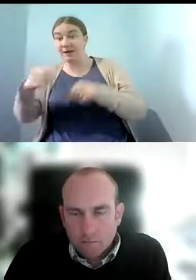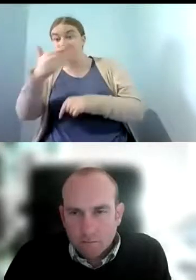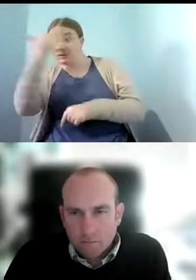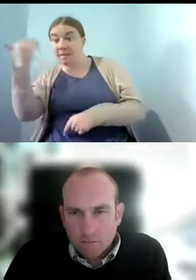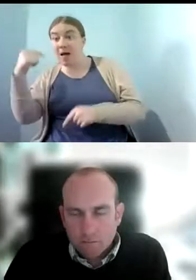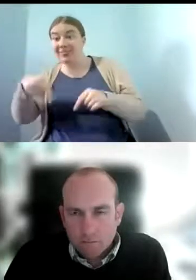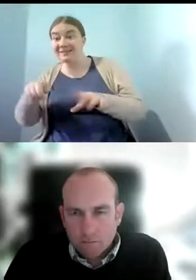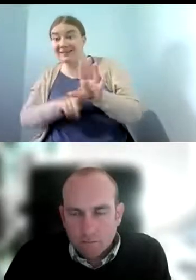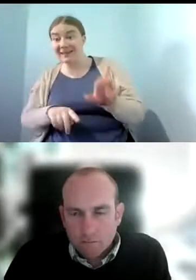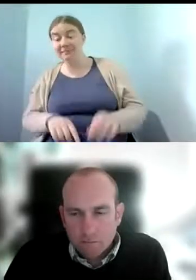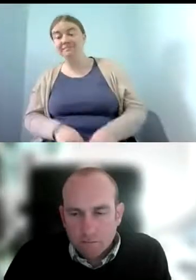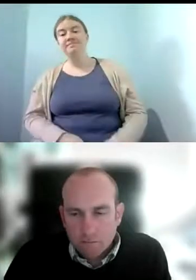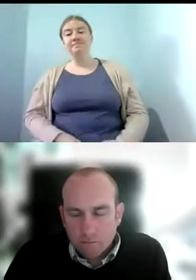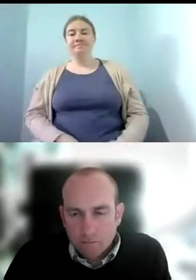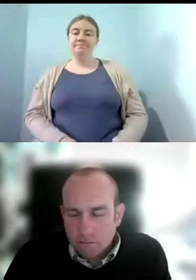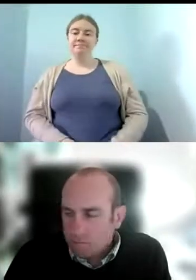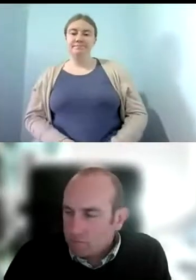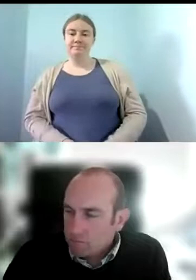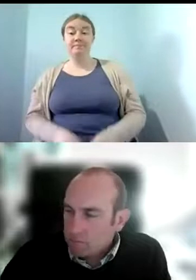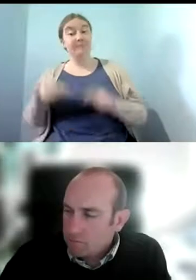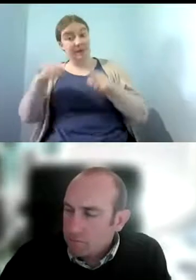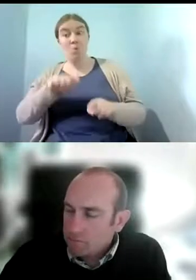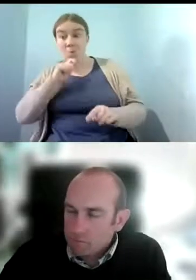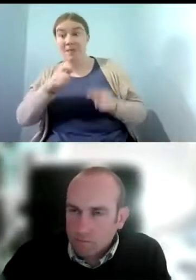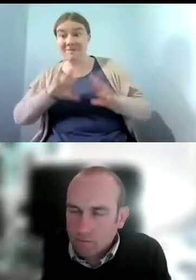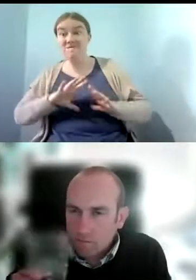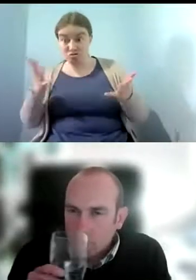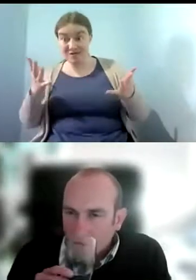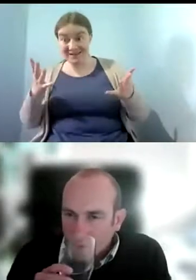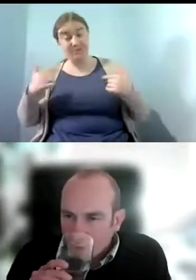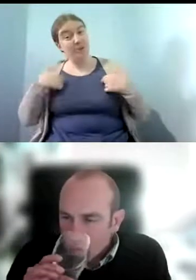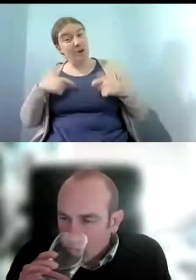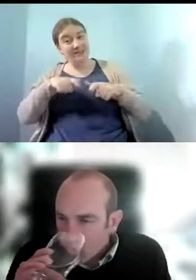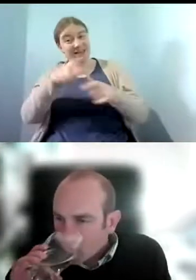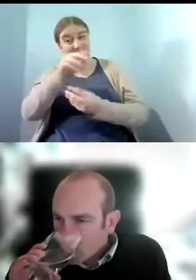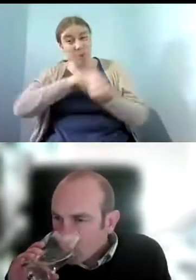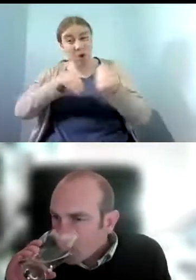um it will be free i think we're still trying to work out the model as to whether